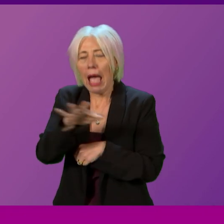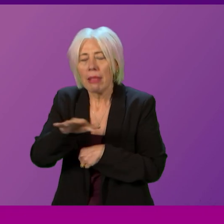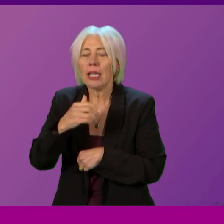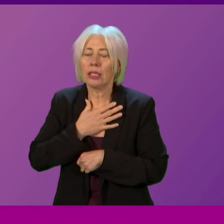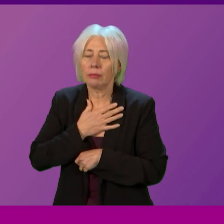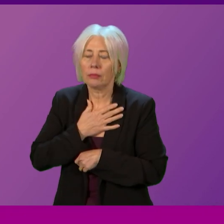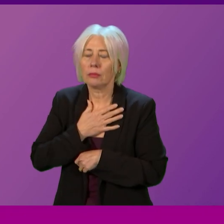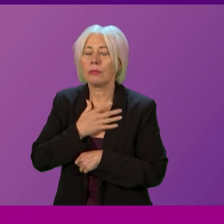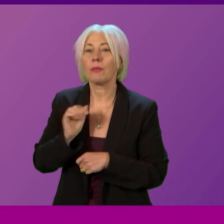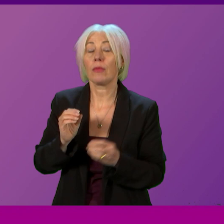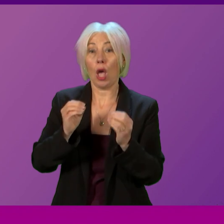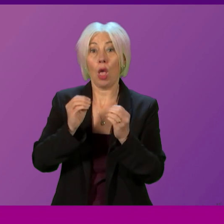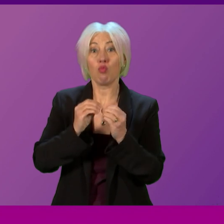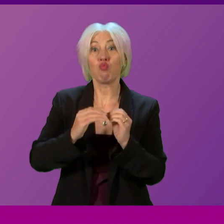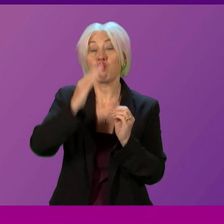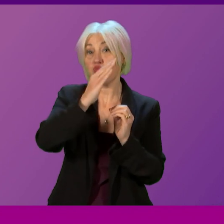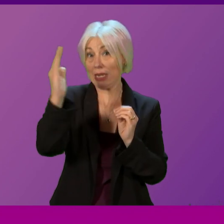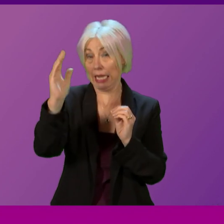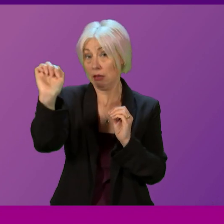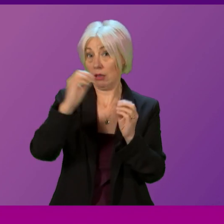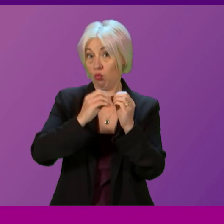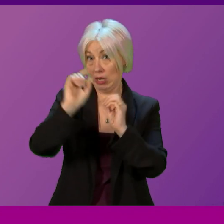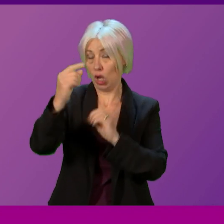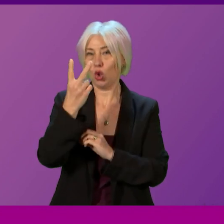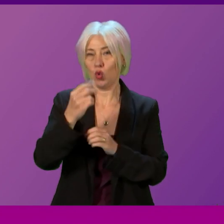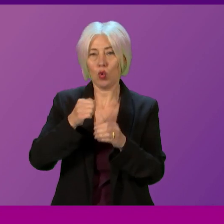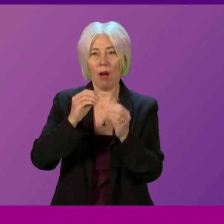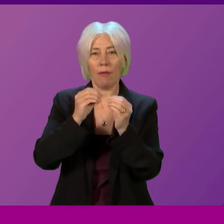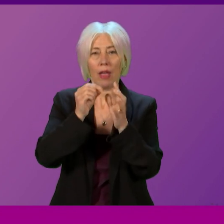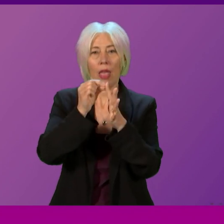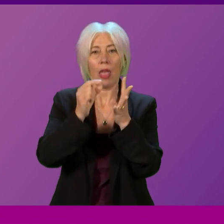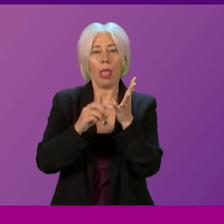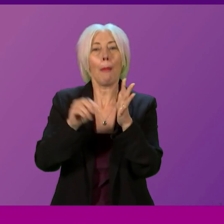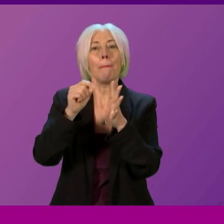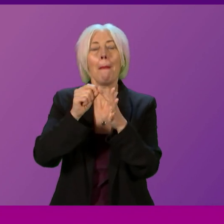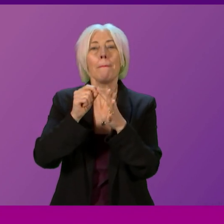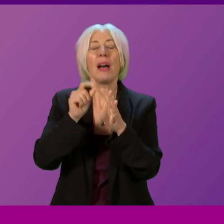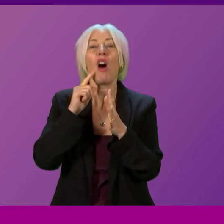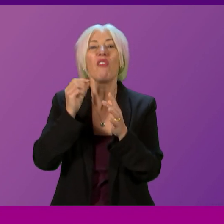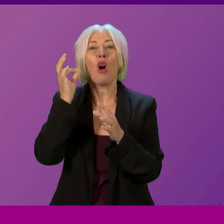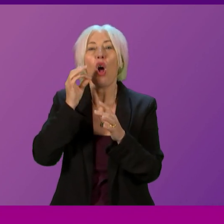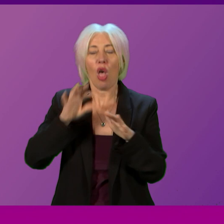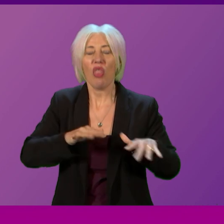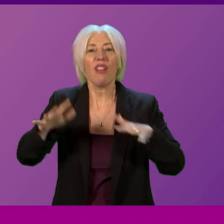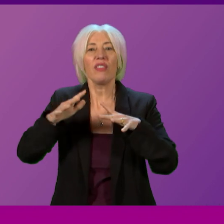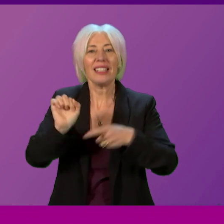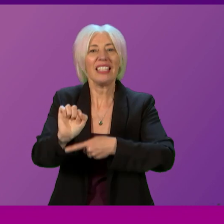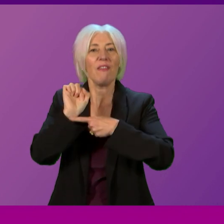In Brechin, two of the pumps belonging to the town’s £16 million flood defences failed,